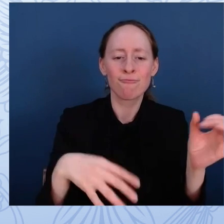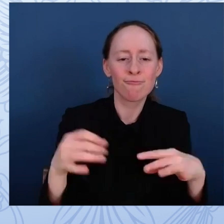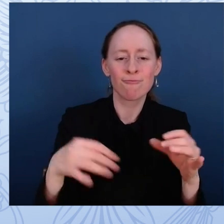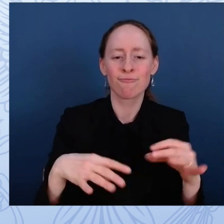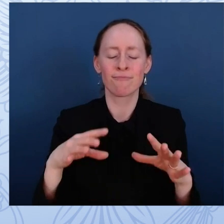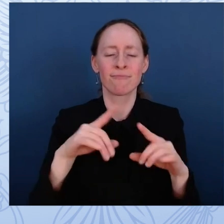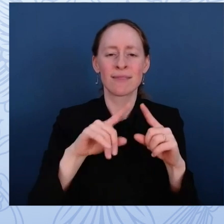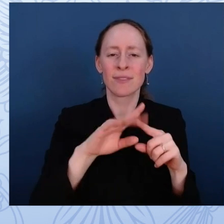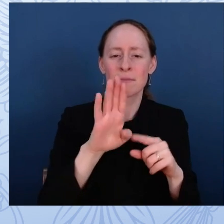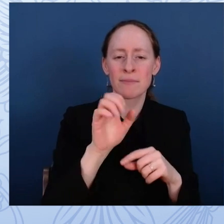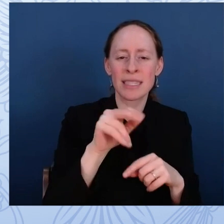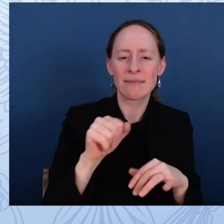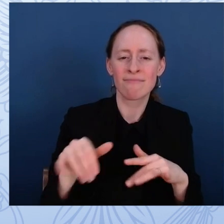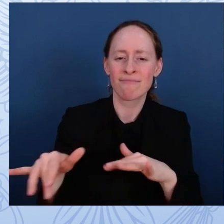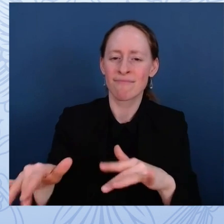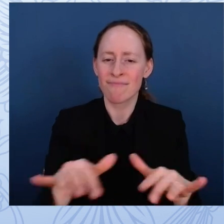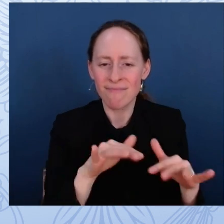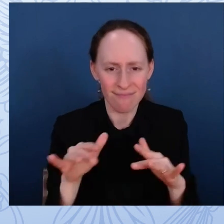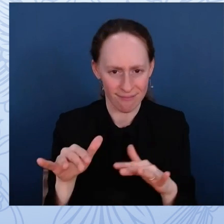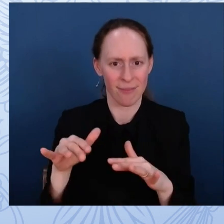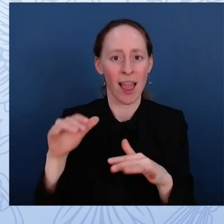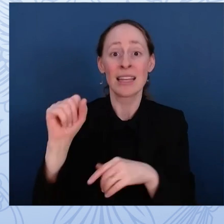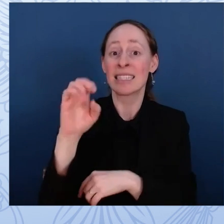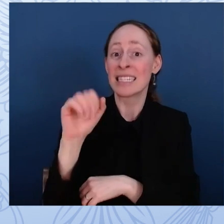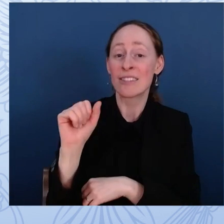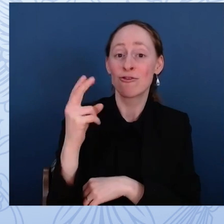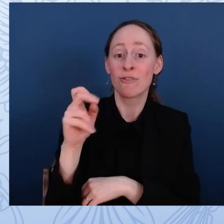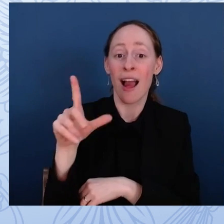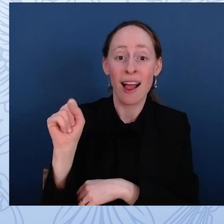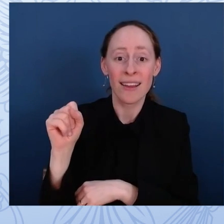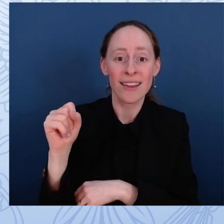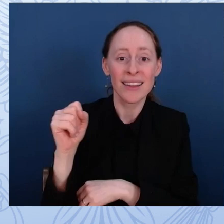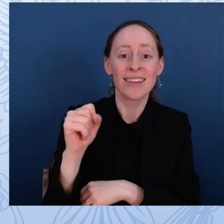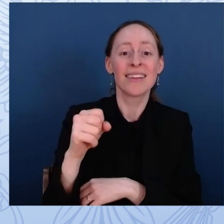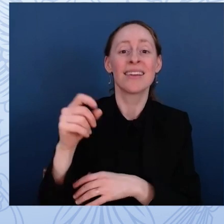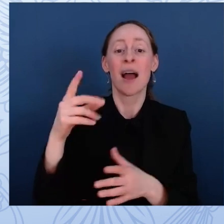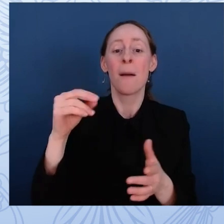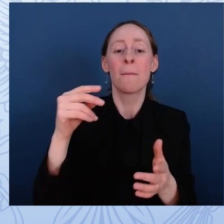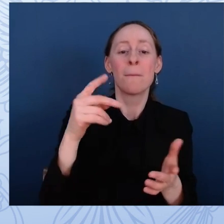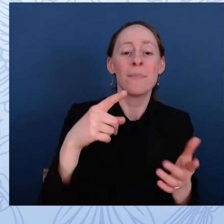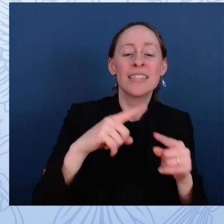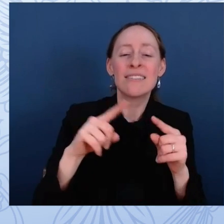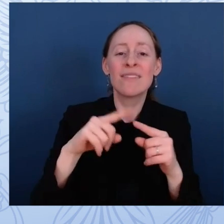and shishito pepper butter. It is really an amazing dish and we all love what we did,